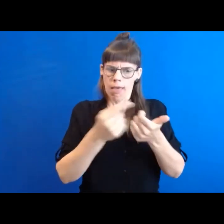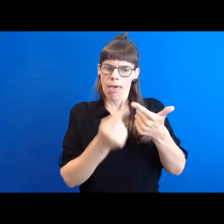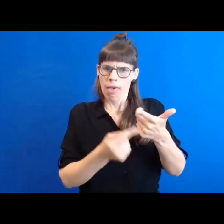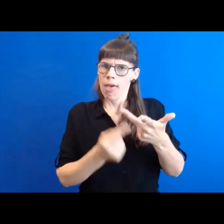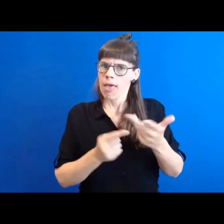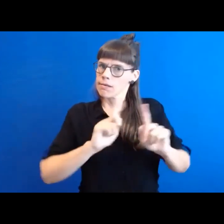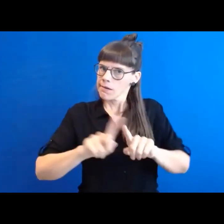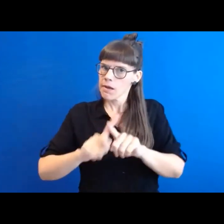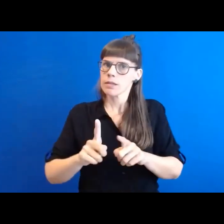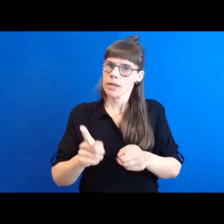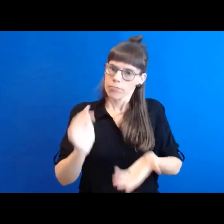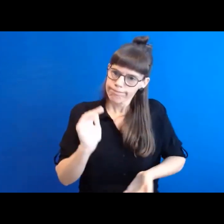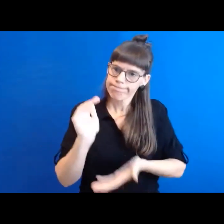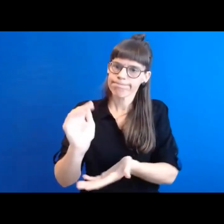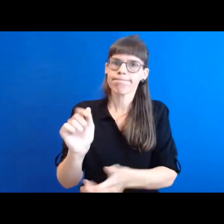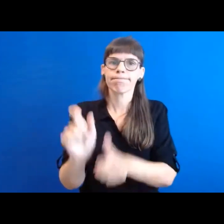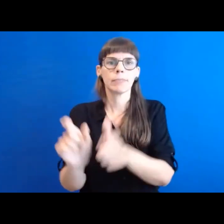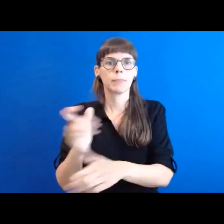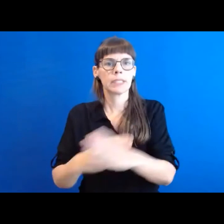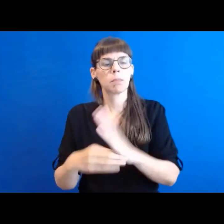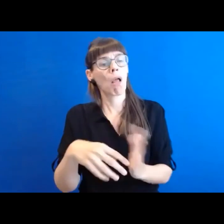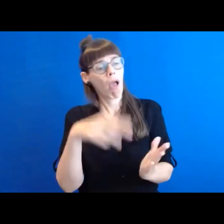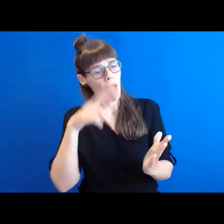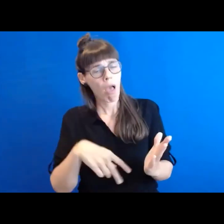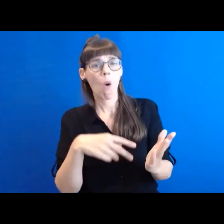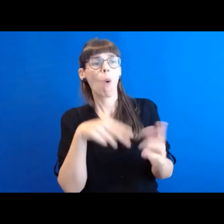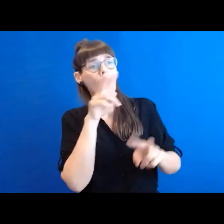, easy to read, sign language and to share those with persons with